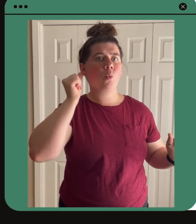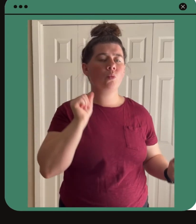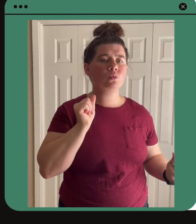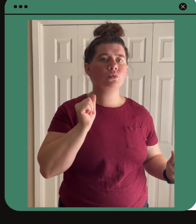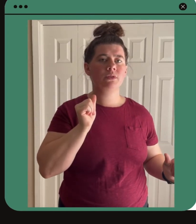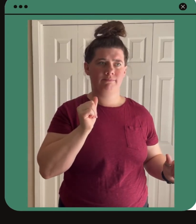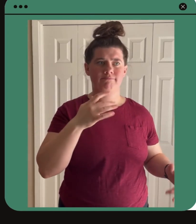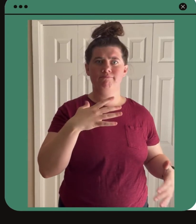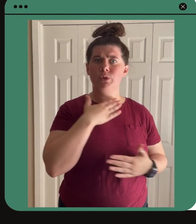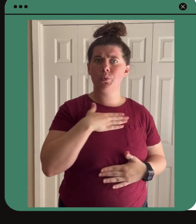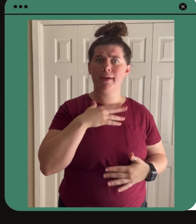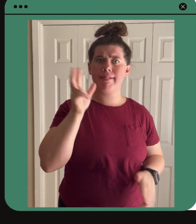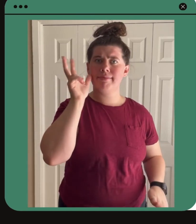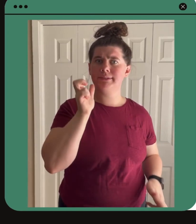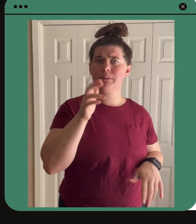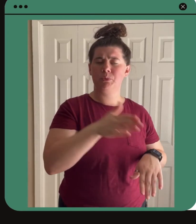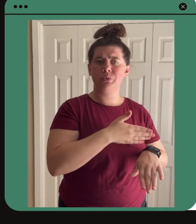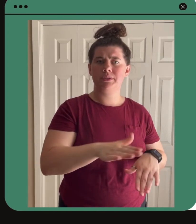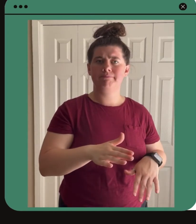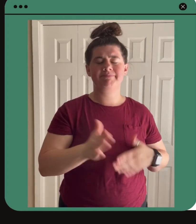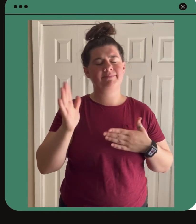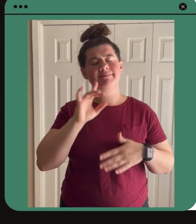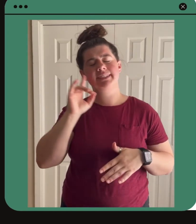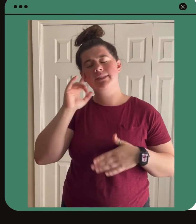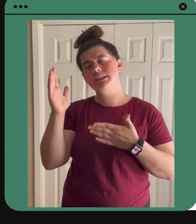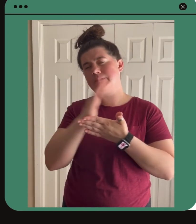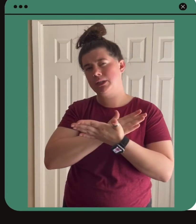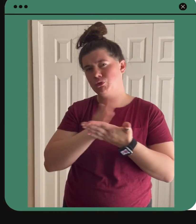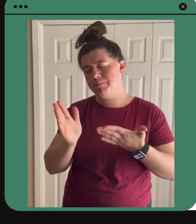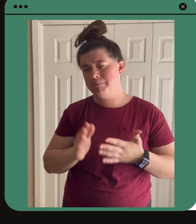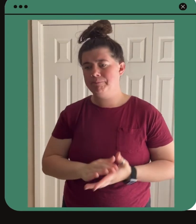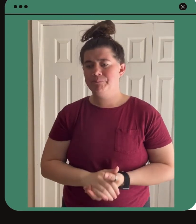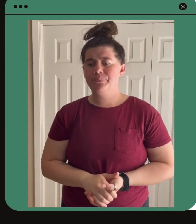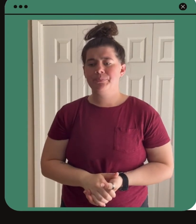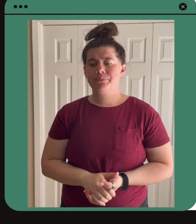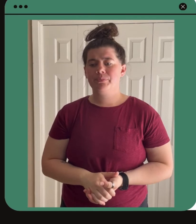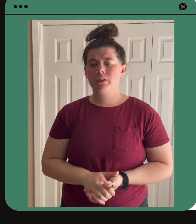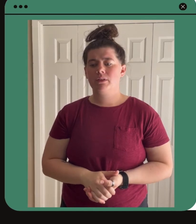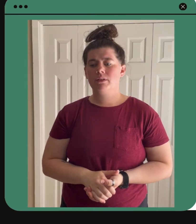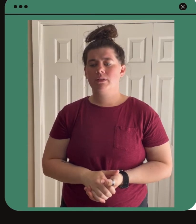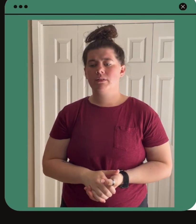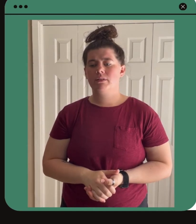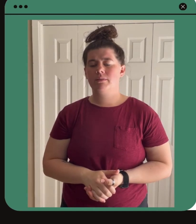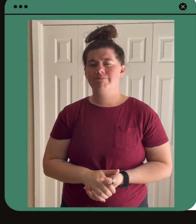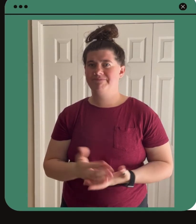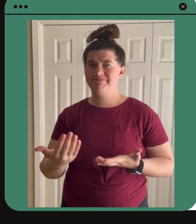Some deaf people might have low or mild hearing loss and they enjoy the music as well.